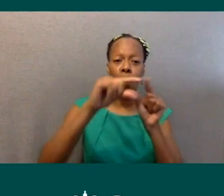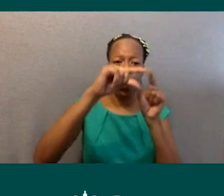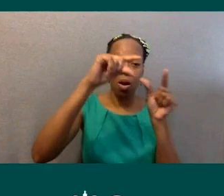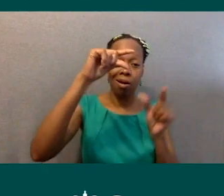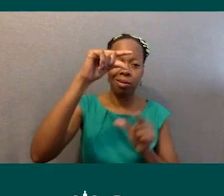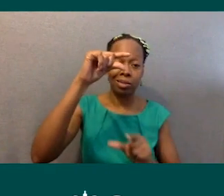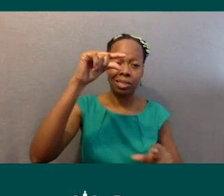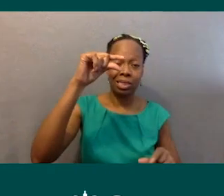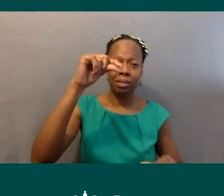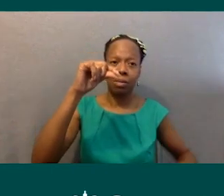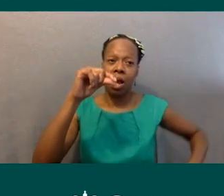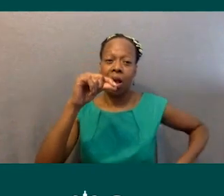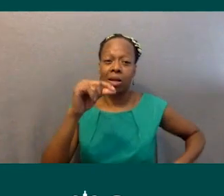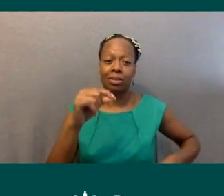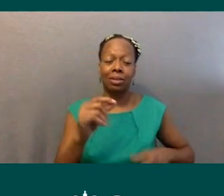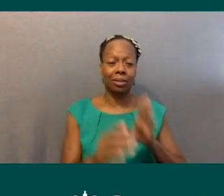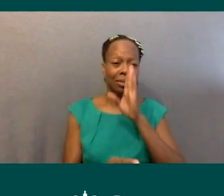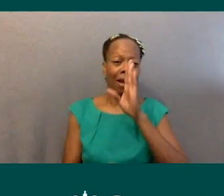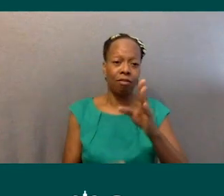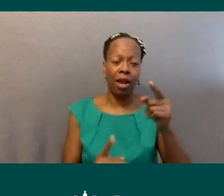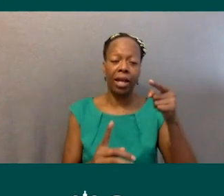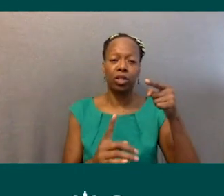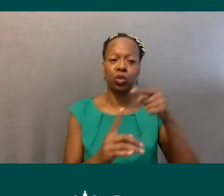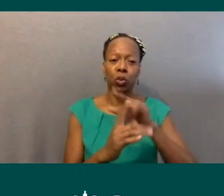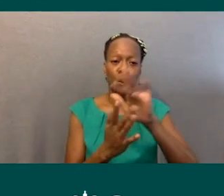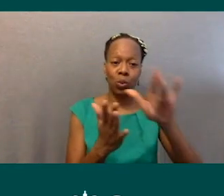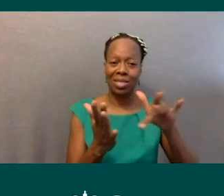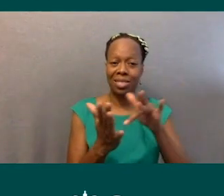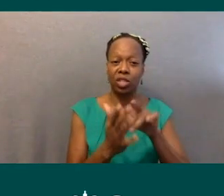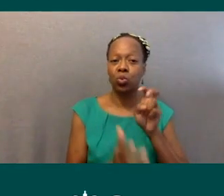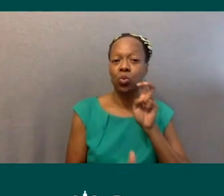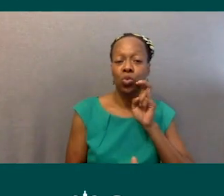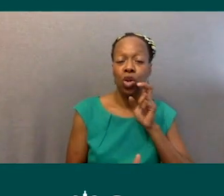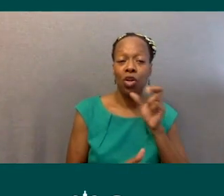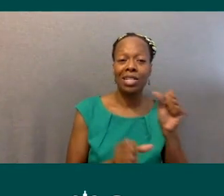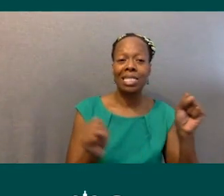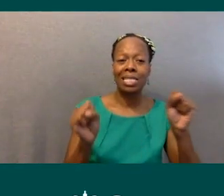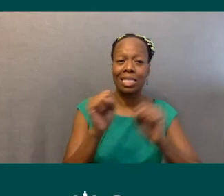so it directly goes to the central nervous system. So when we take oral Baclofen,